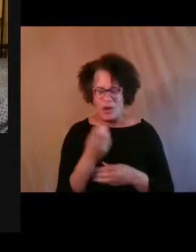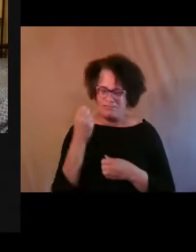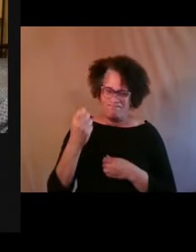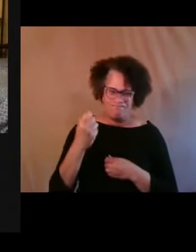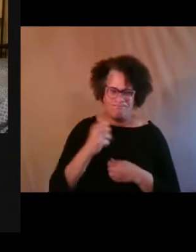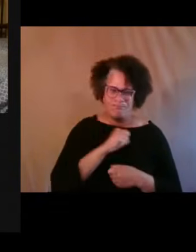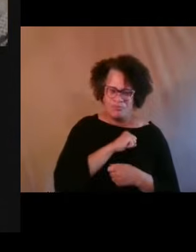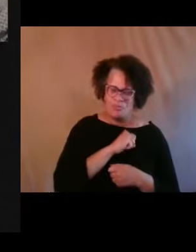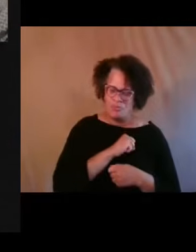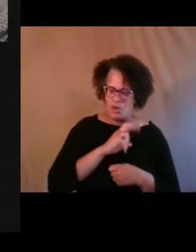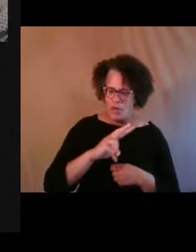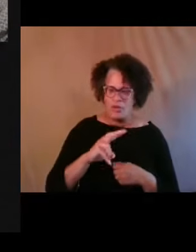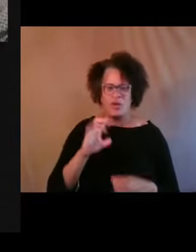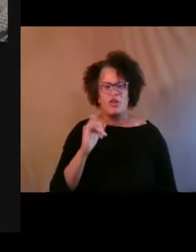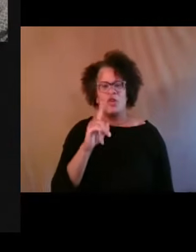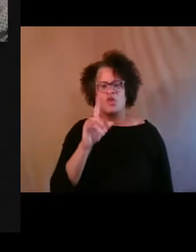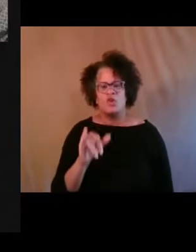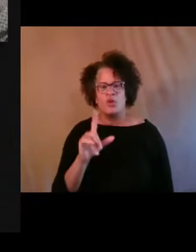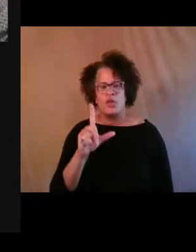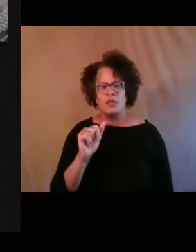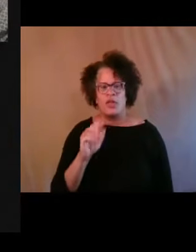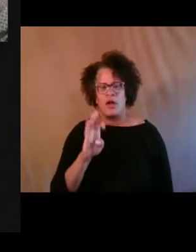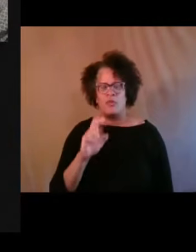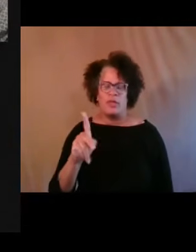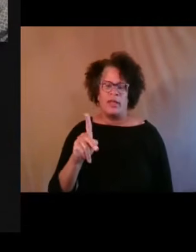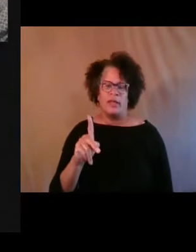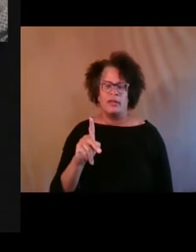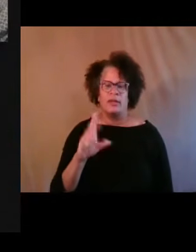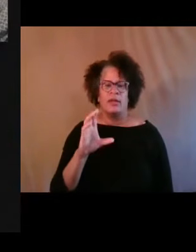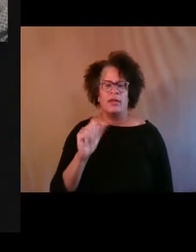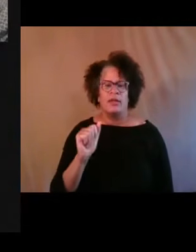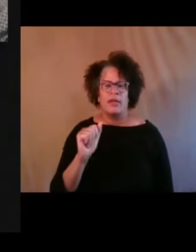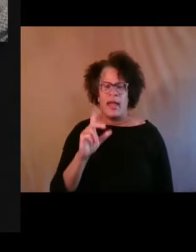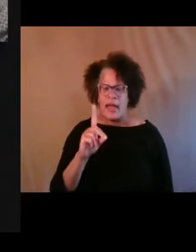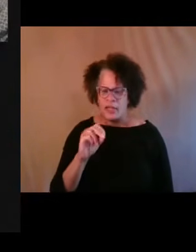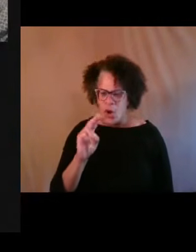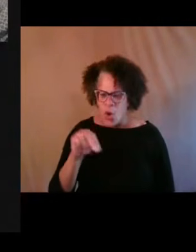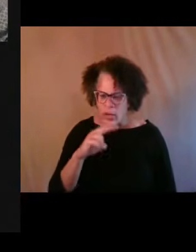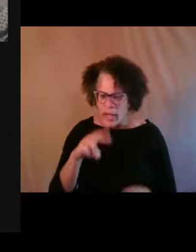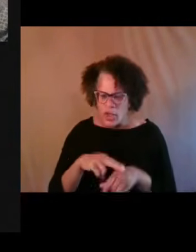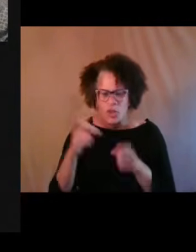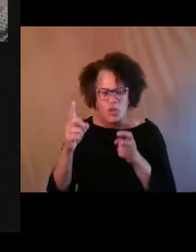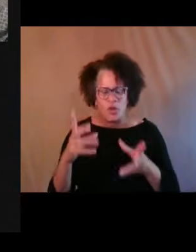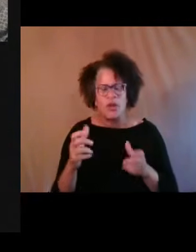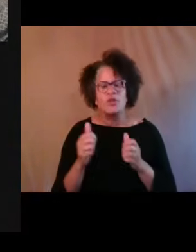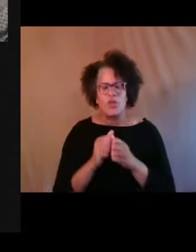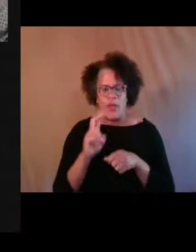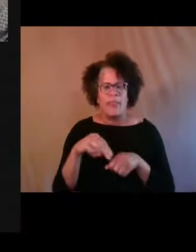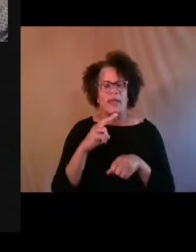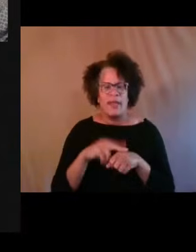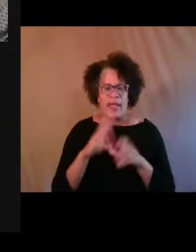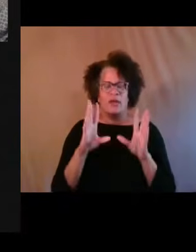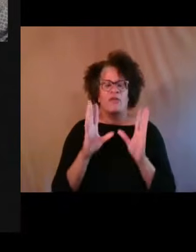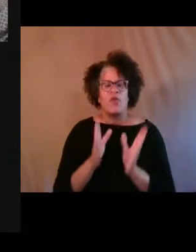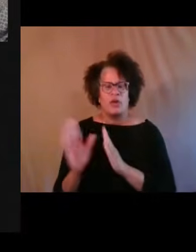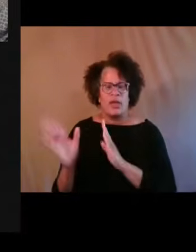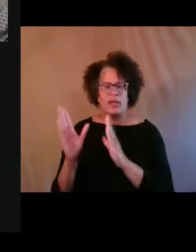Judith LeBlanc of the Caddo Nation, the director of the Native Organizers Alliance. Judith.